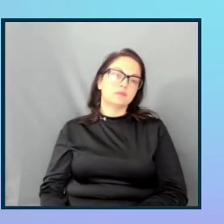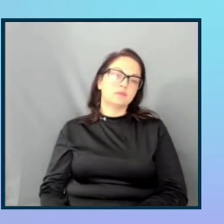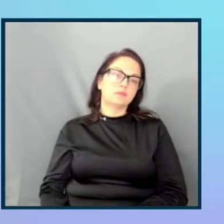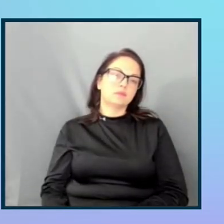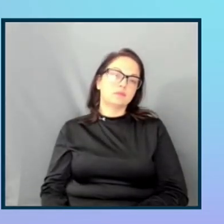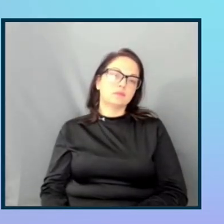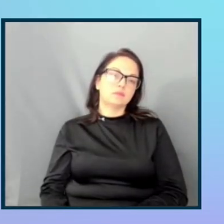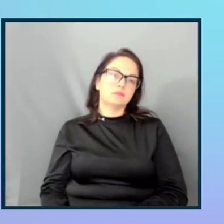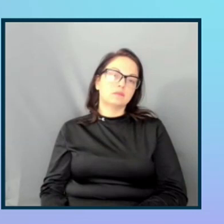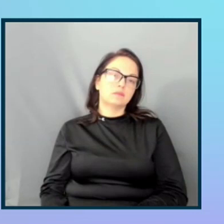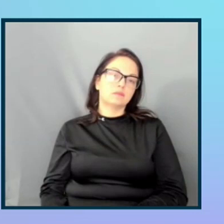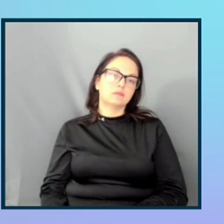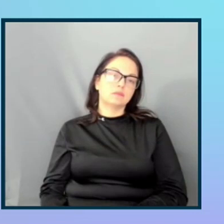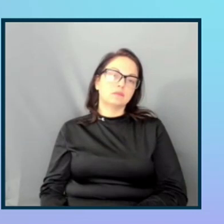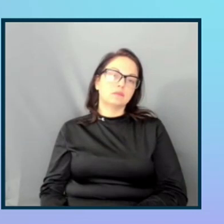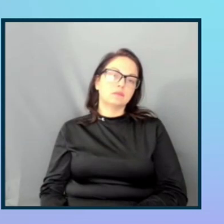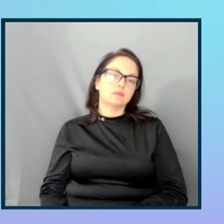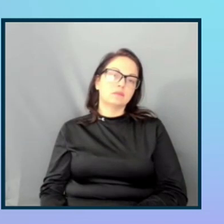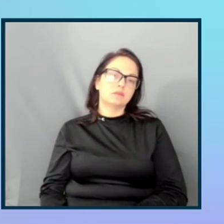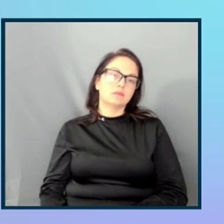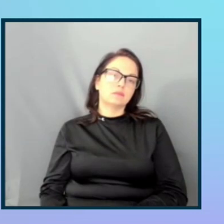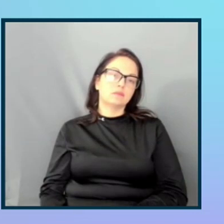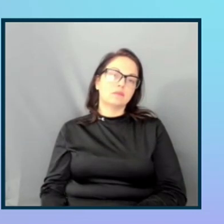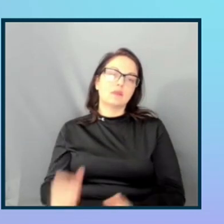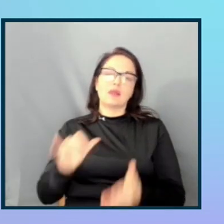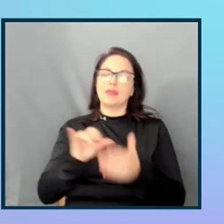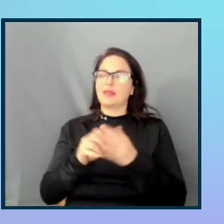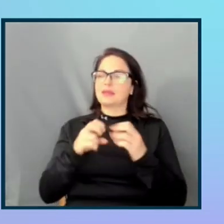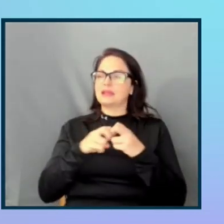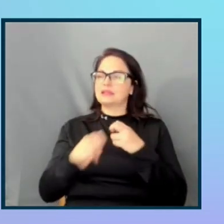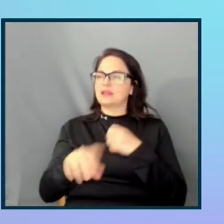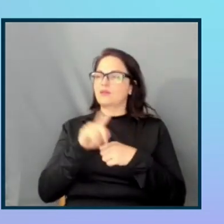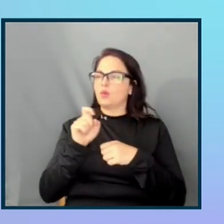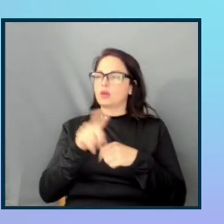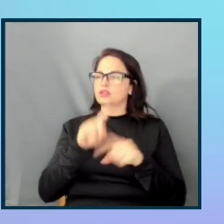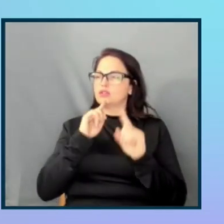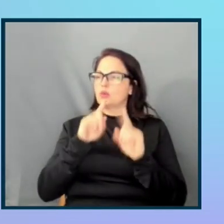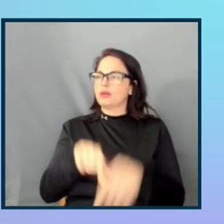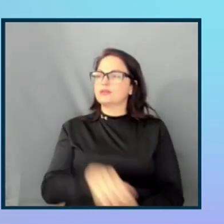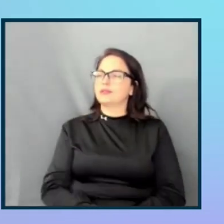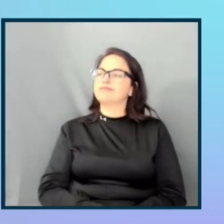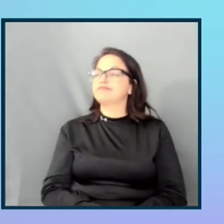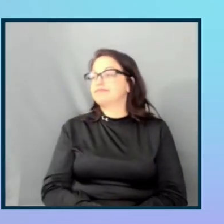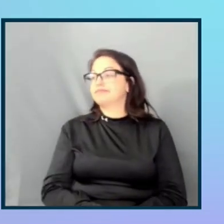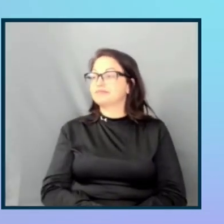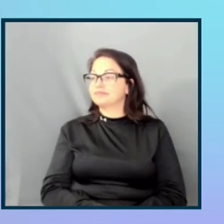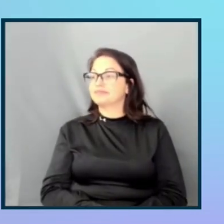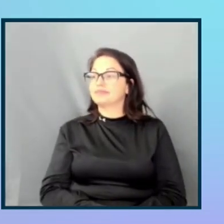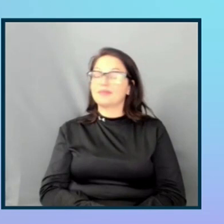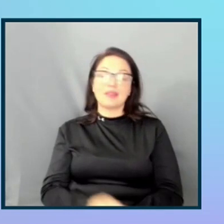Do you know what, that's a really bloody difficult questions to answer. It can enter for a number of reasons.